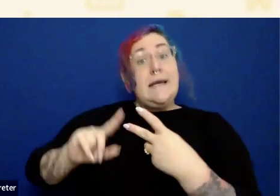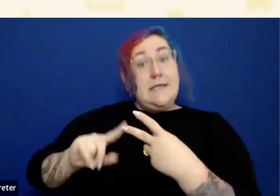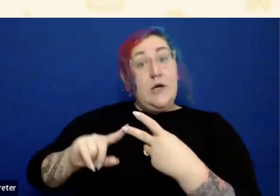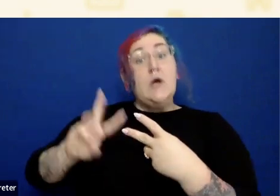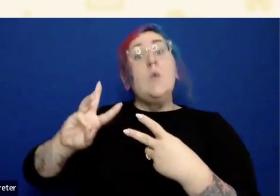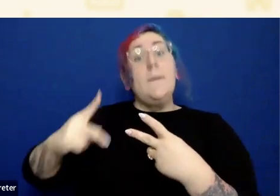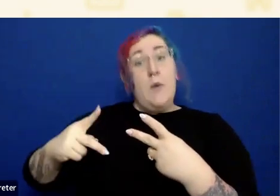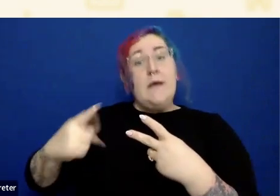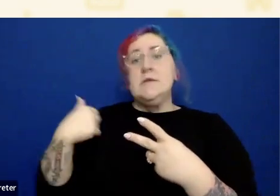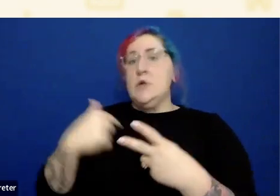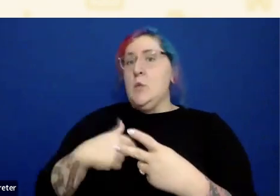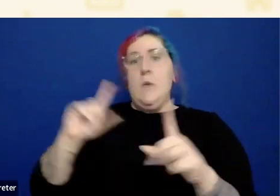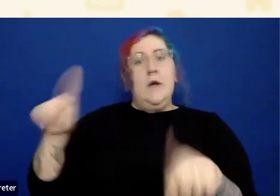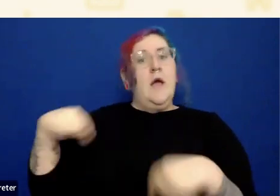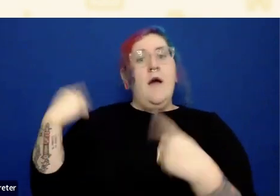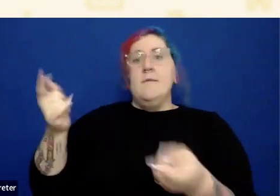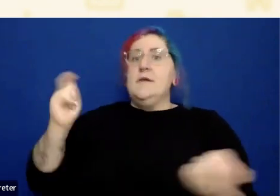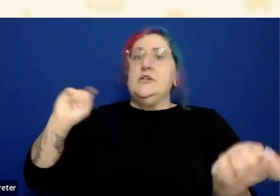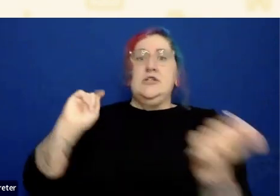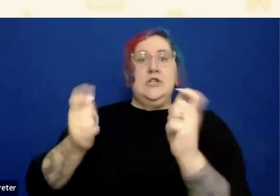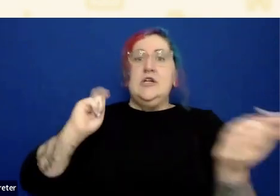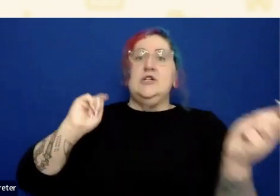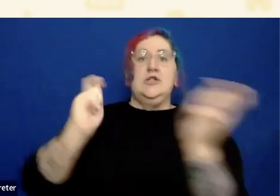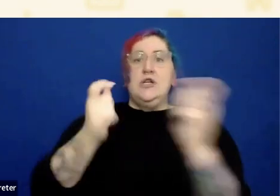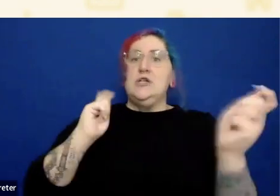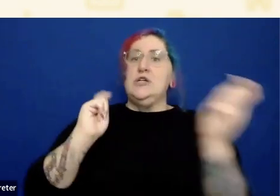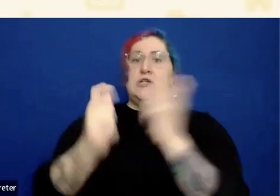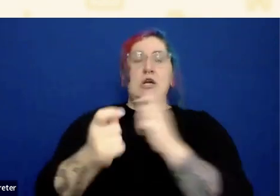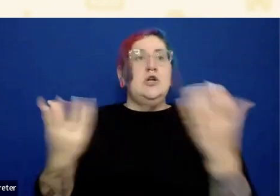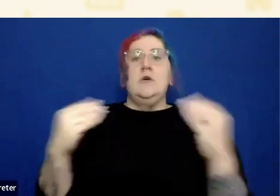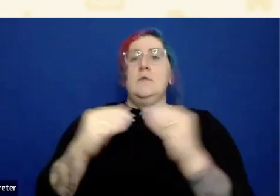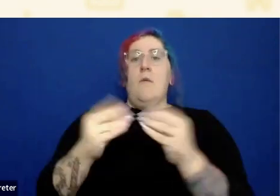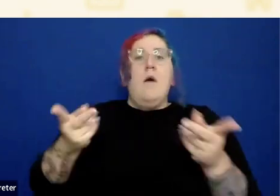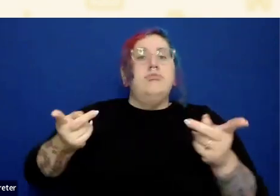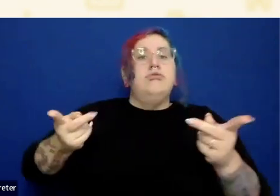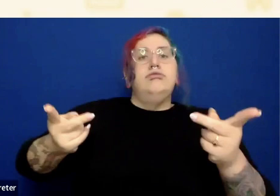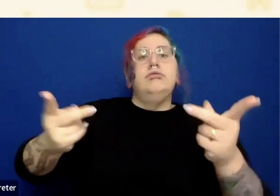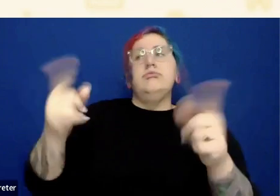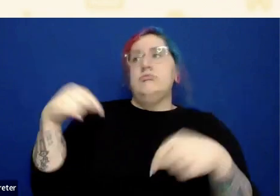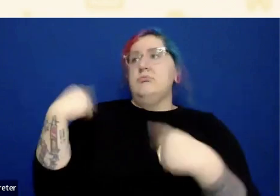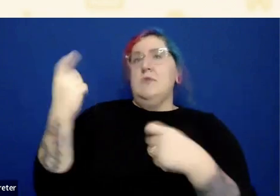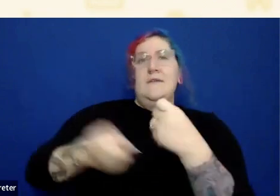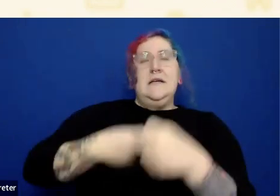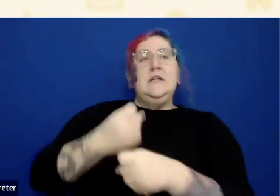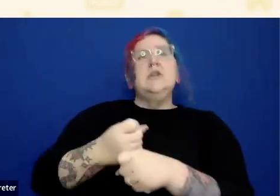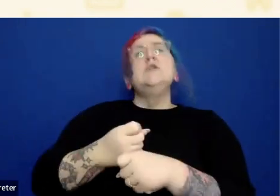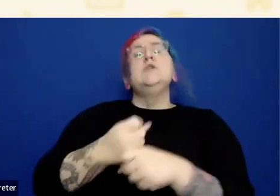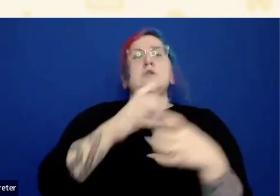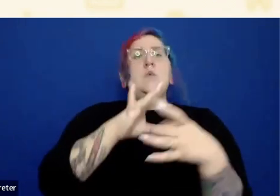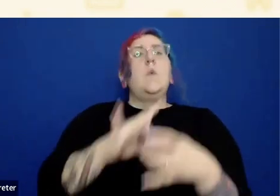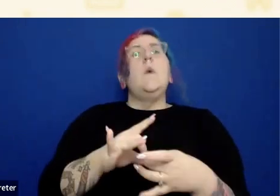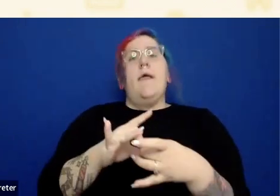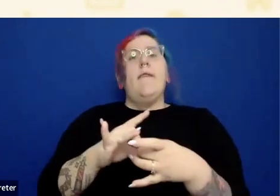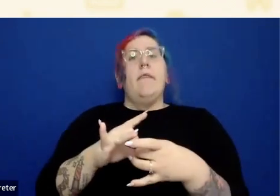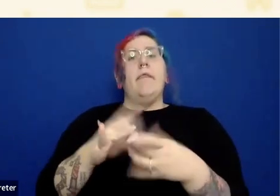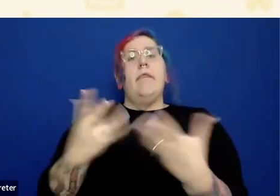that's been churning out change at a higher and higher pace in the last few years, with the onset of the block editor,